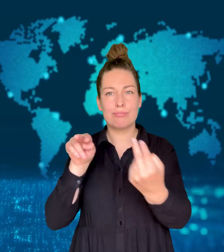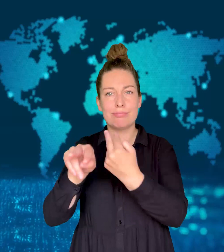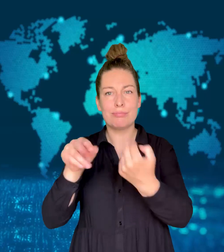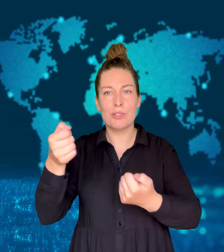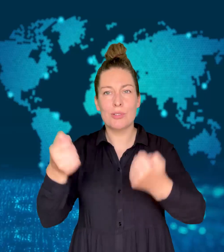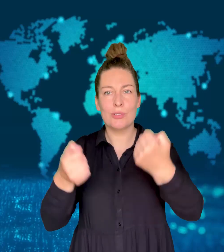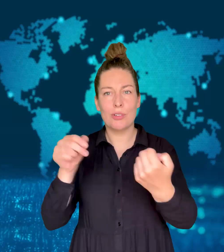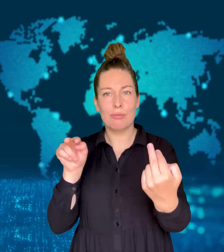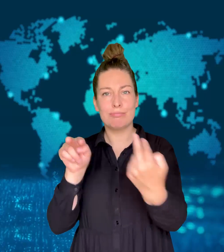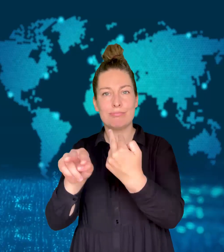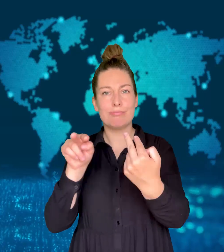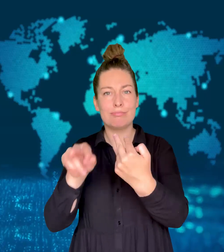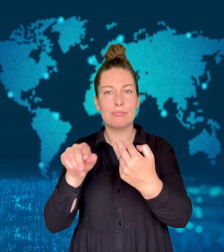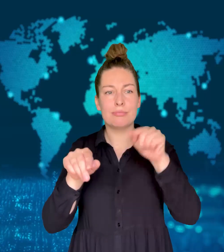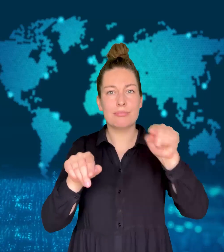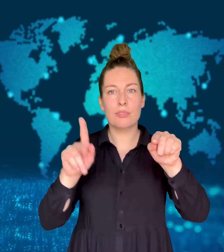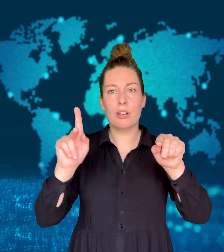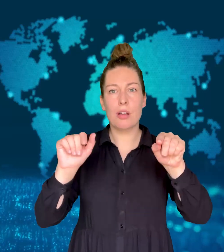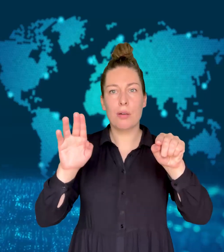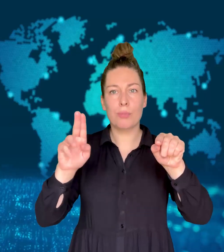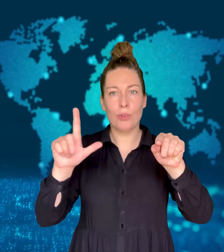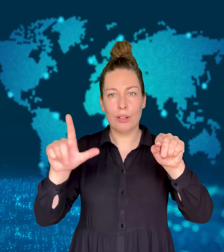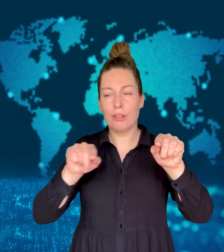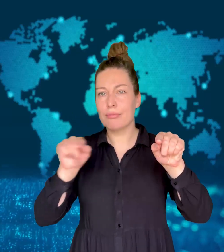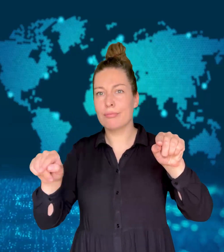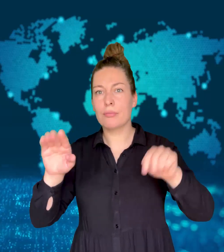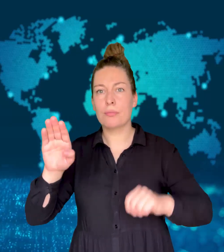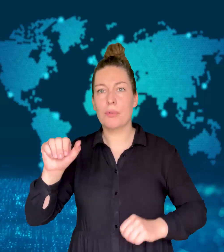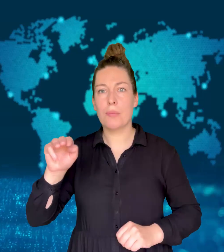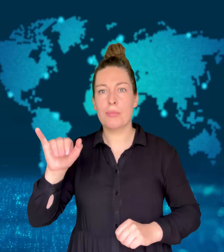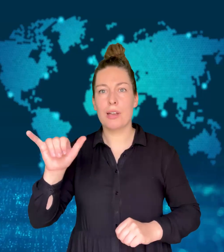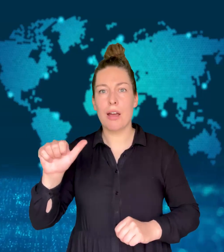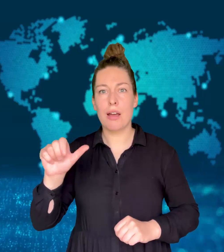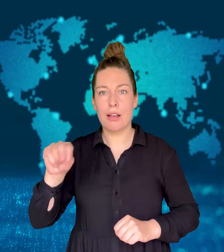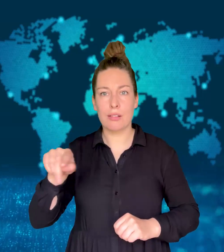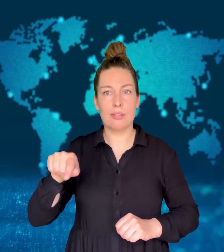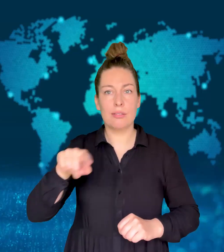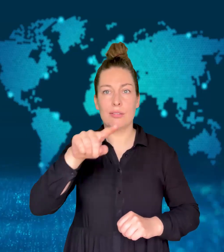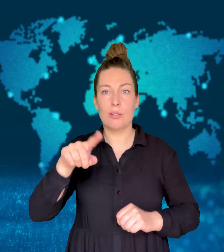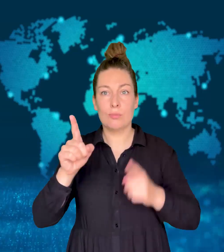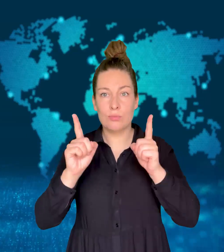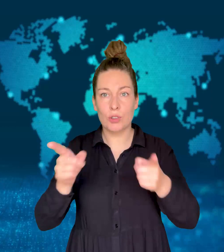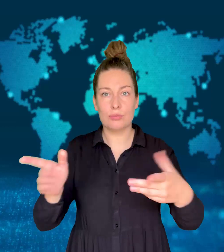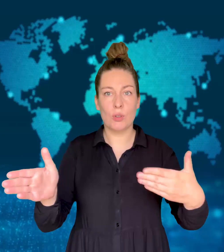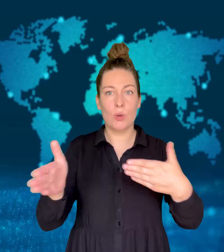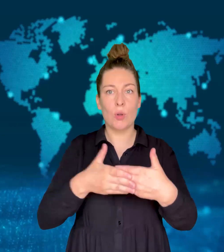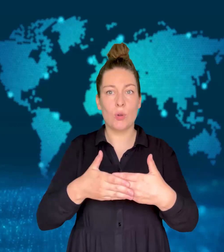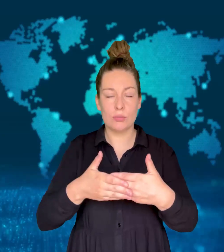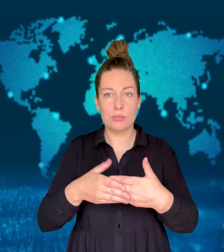The highway between Kabul and the Bamiyan province had to be closed.